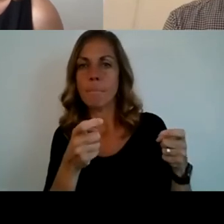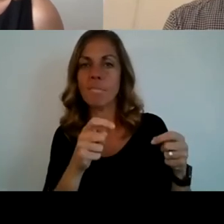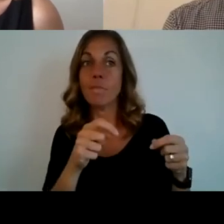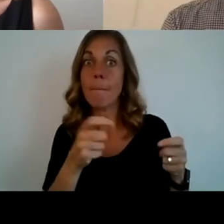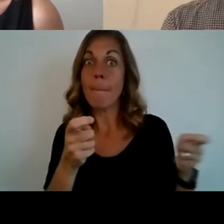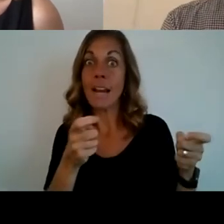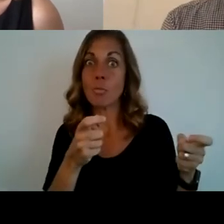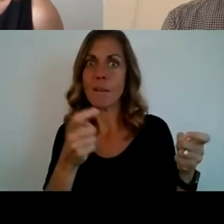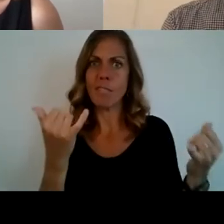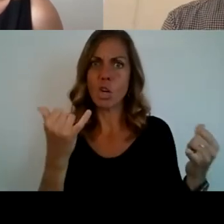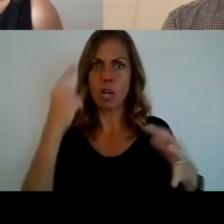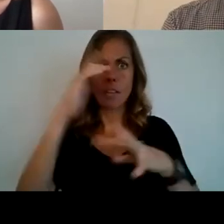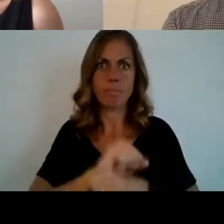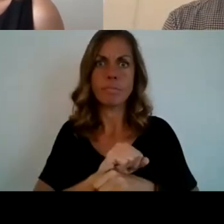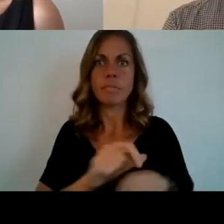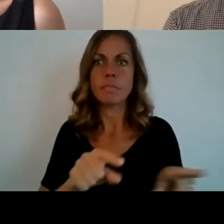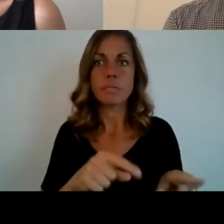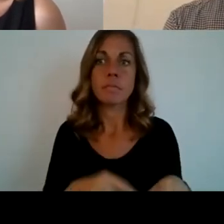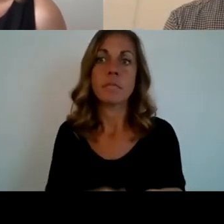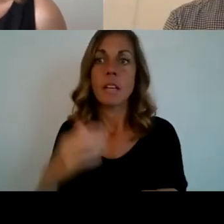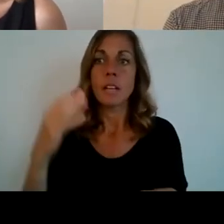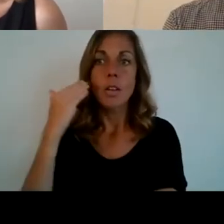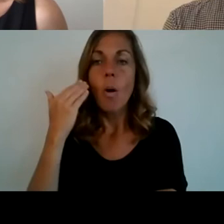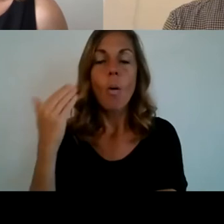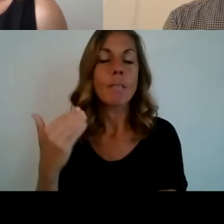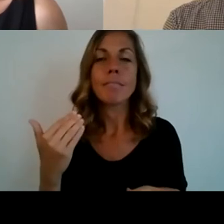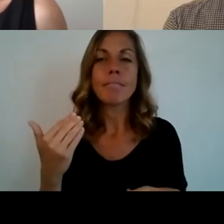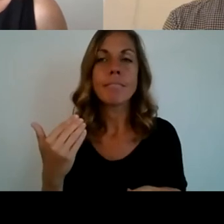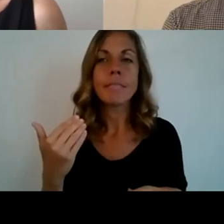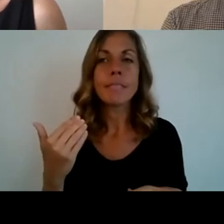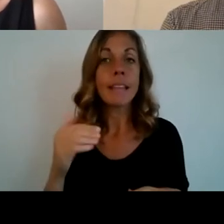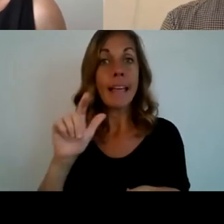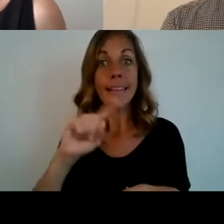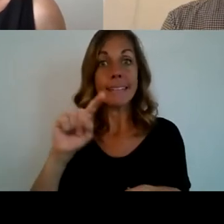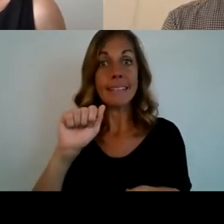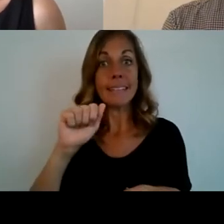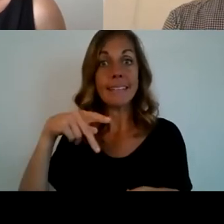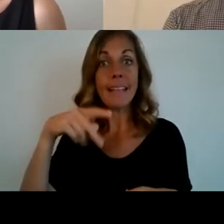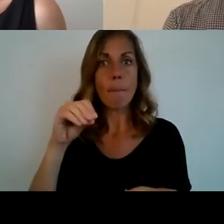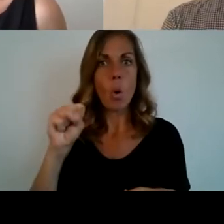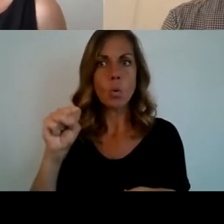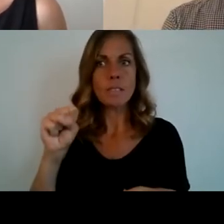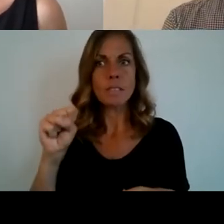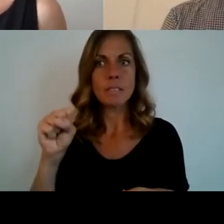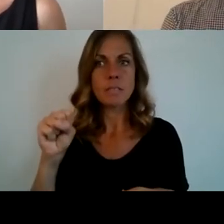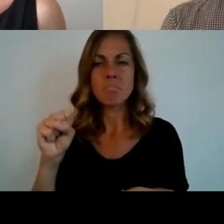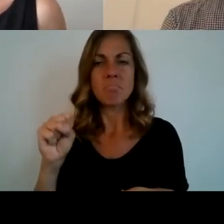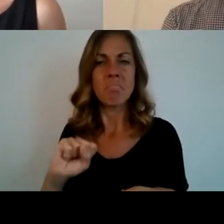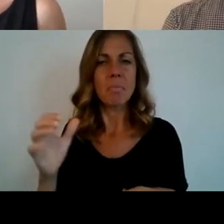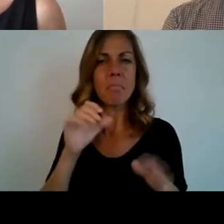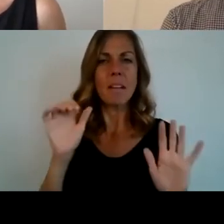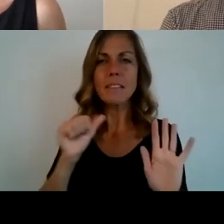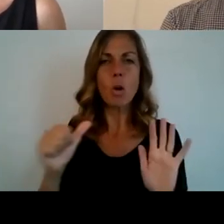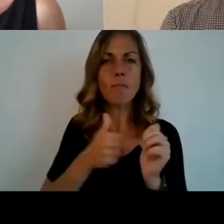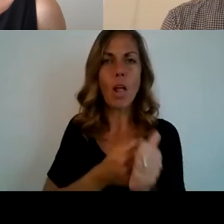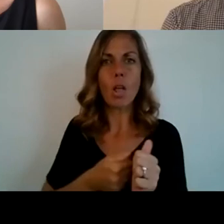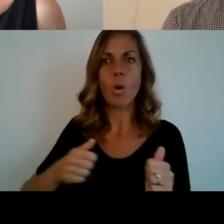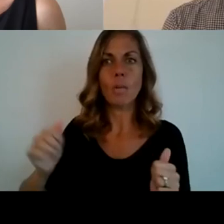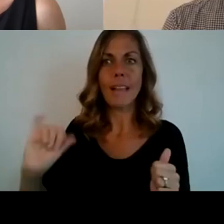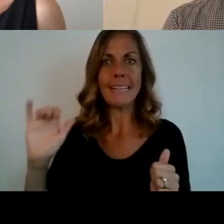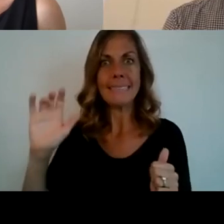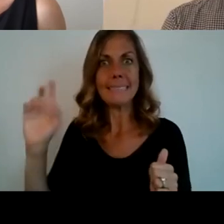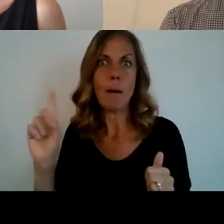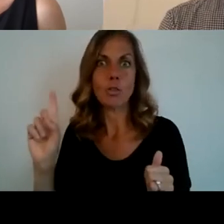Like holacracy, what Zappos implemented. The democratization of work. What we could see.